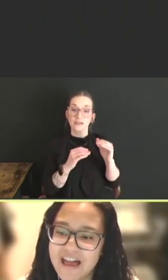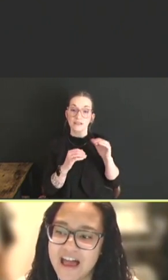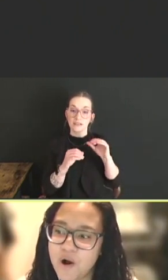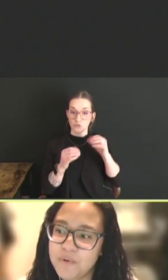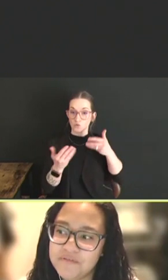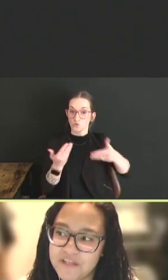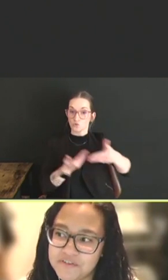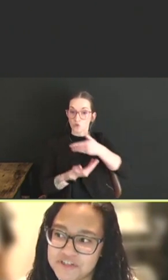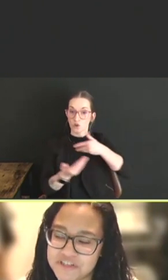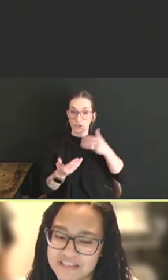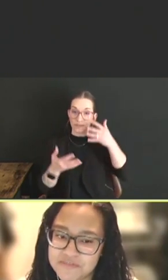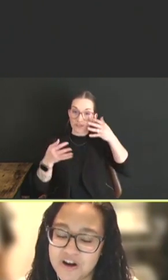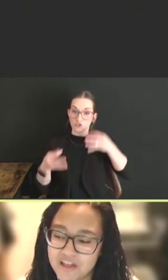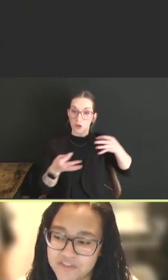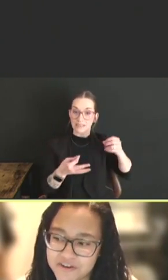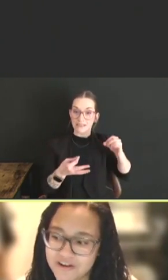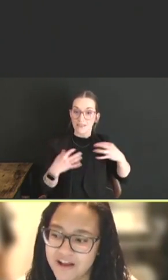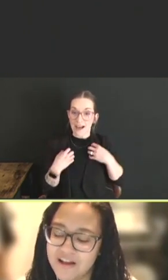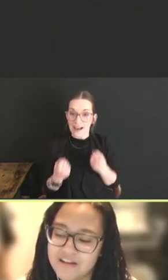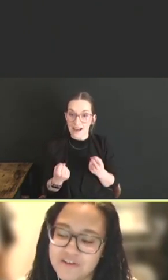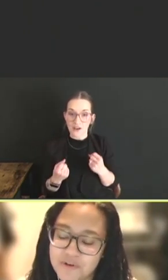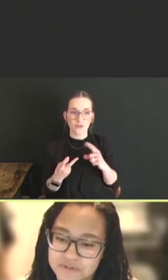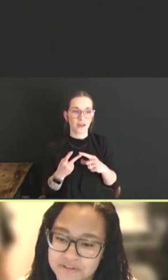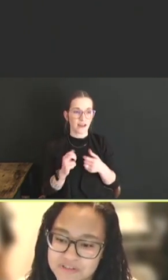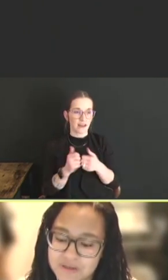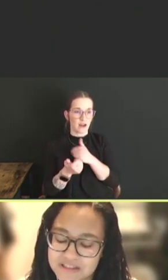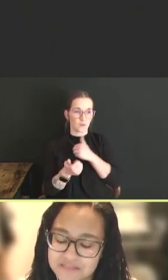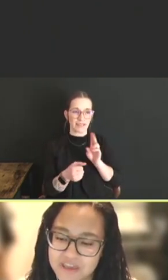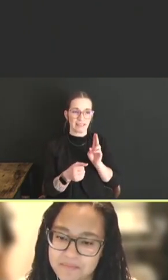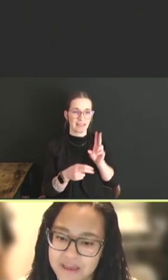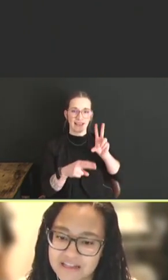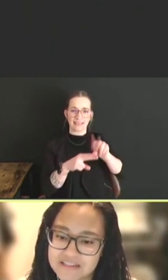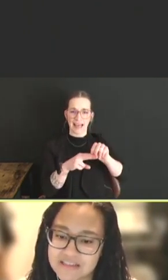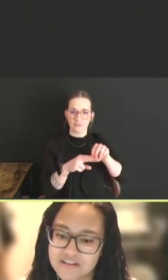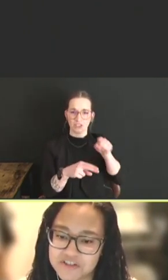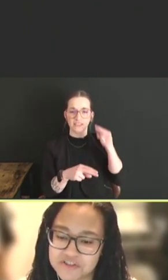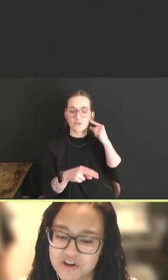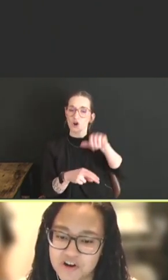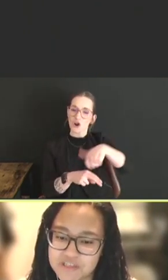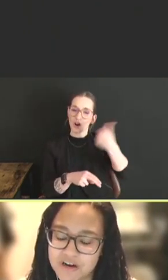how we've leveraged this for other culturally responsive campaigns, and not just ours,